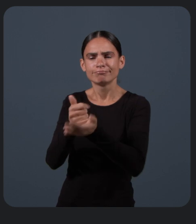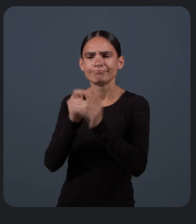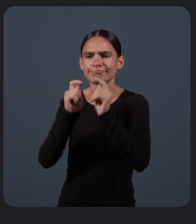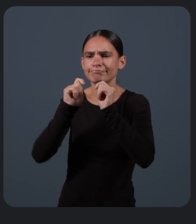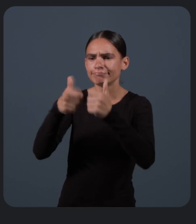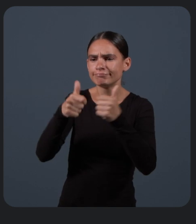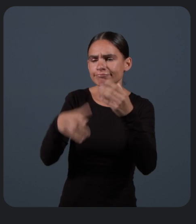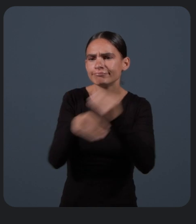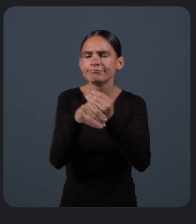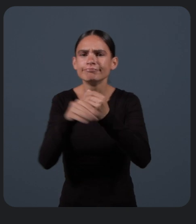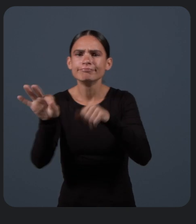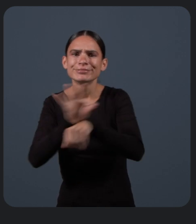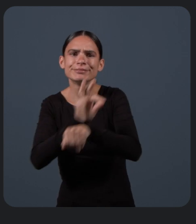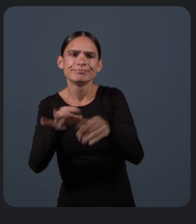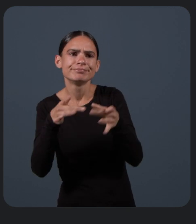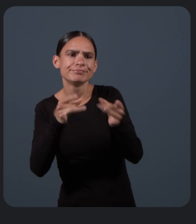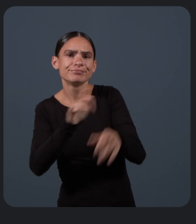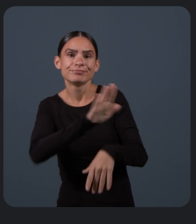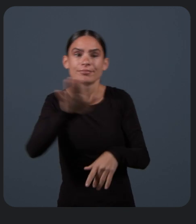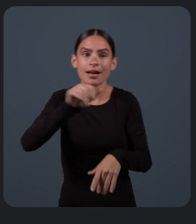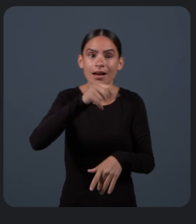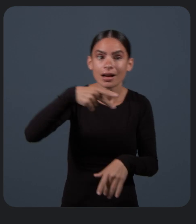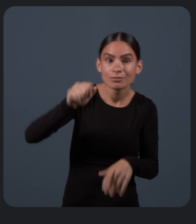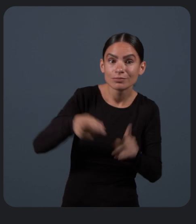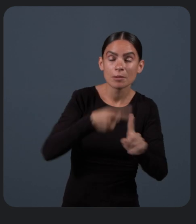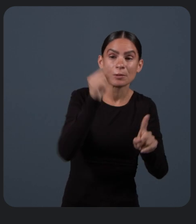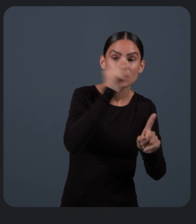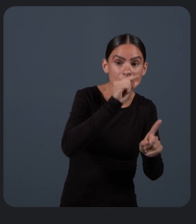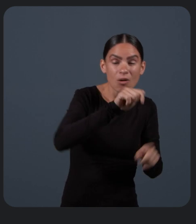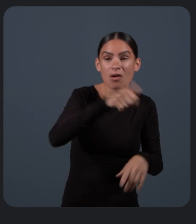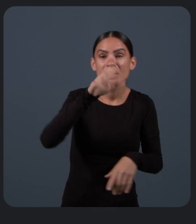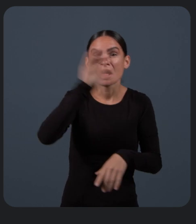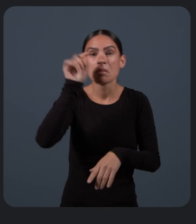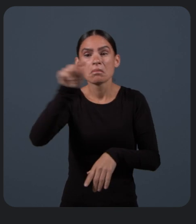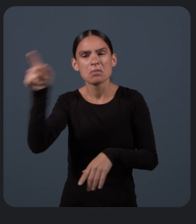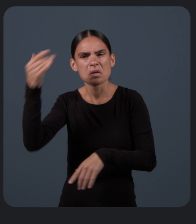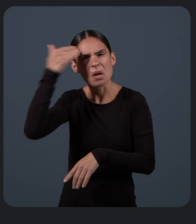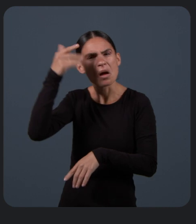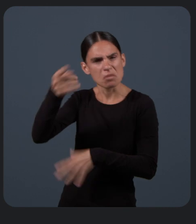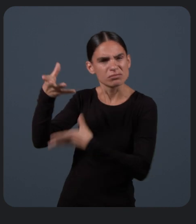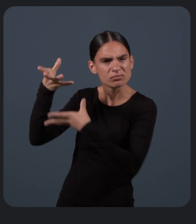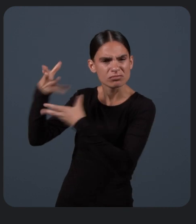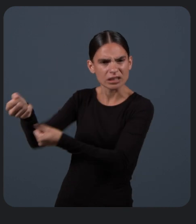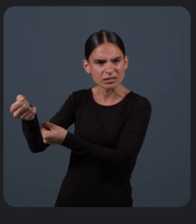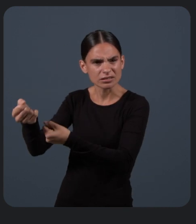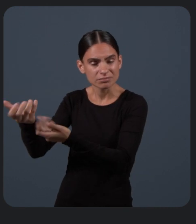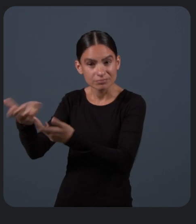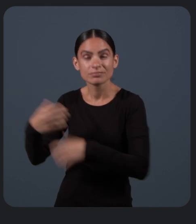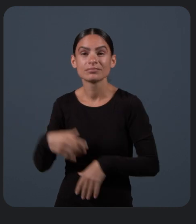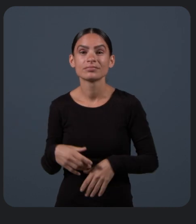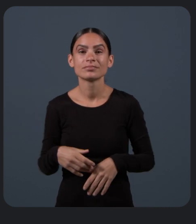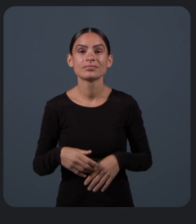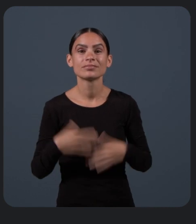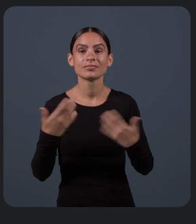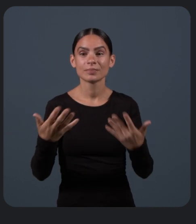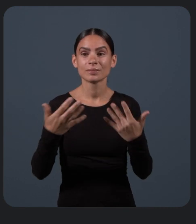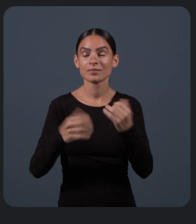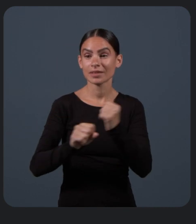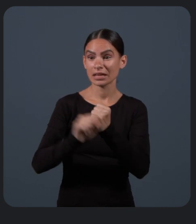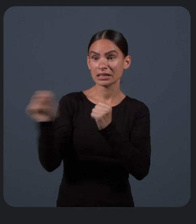to your apps from Google or other companies you know and trust. Now, while extensions are easy to use--